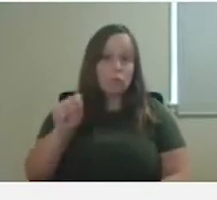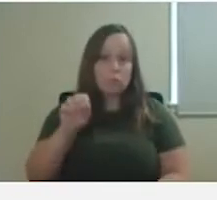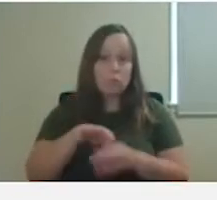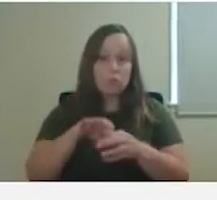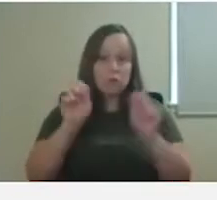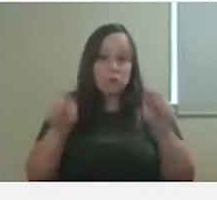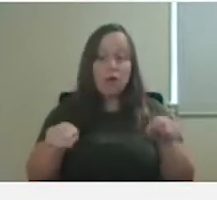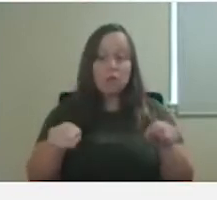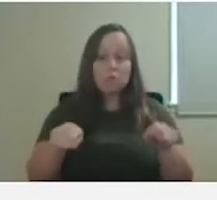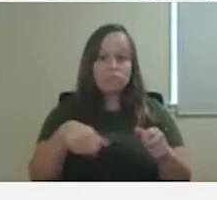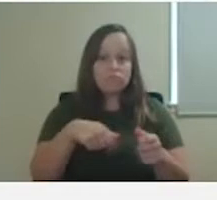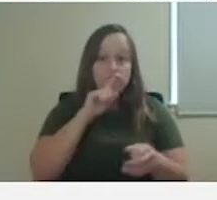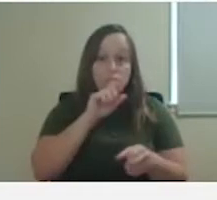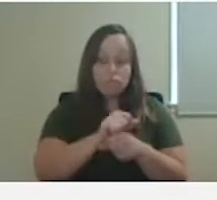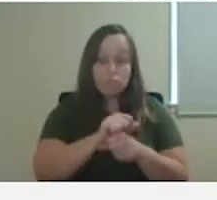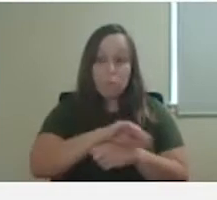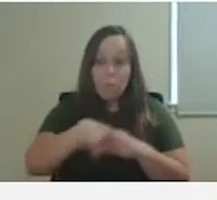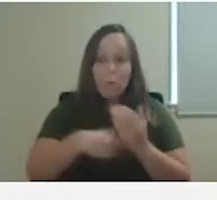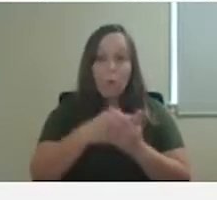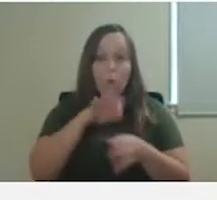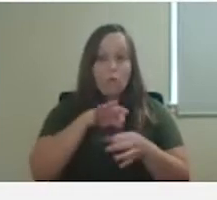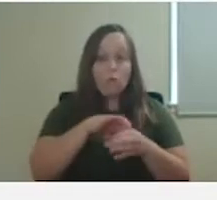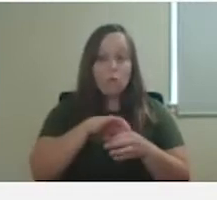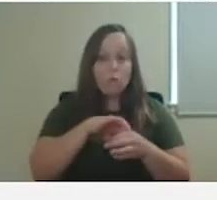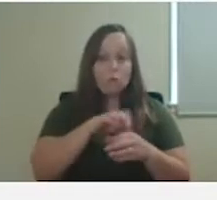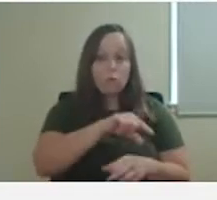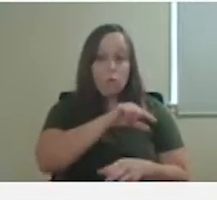In fact, all voters are eligible to vote by absentee ballot